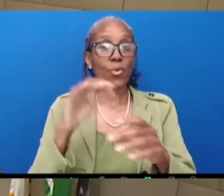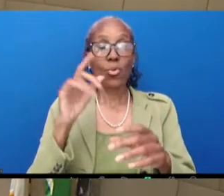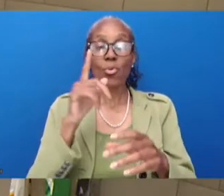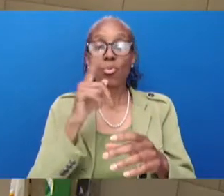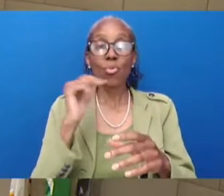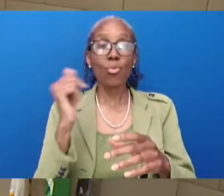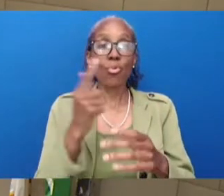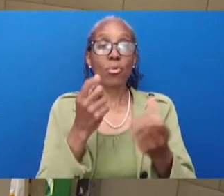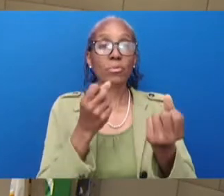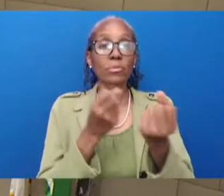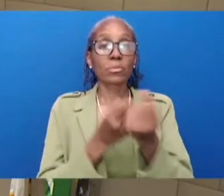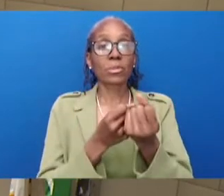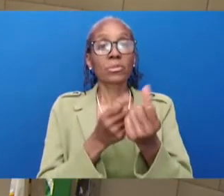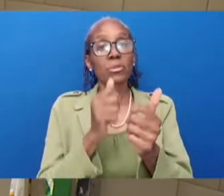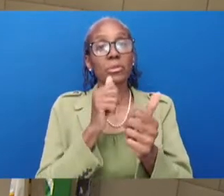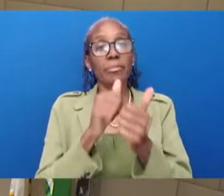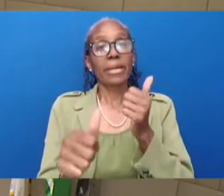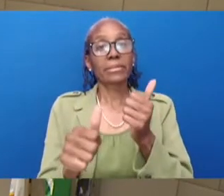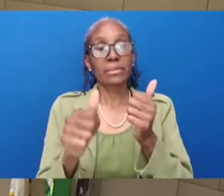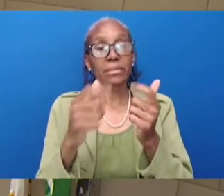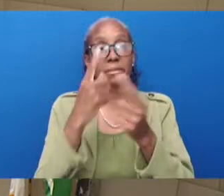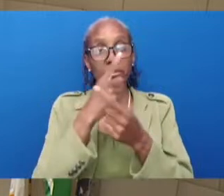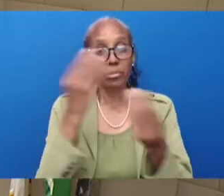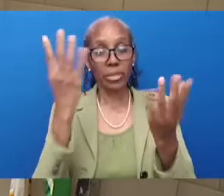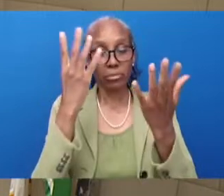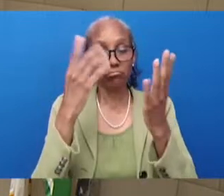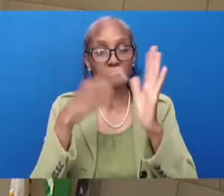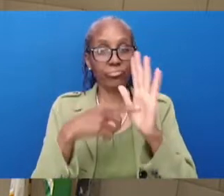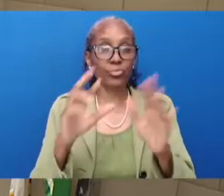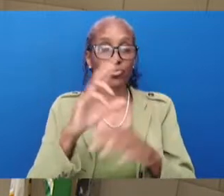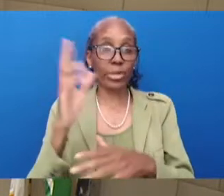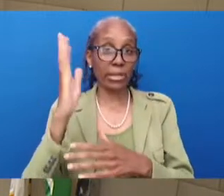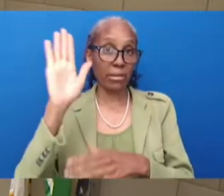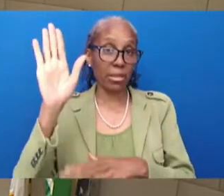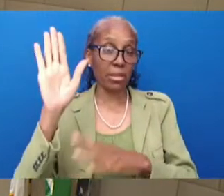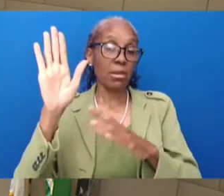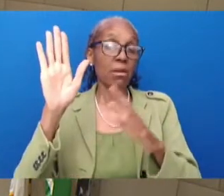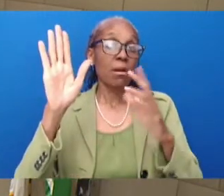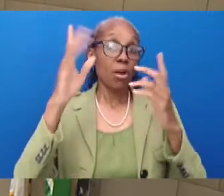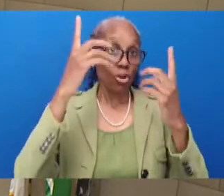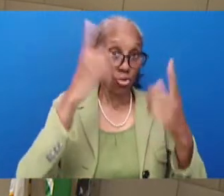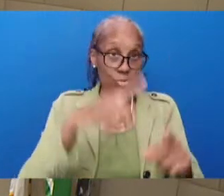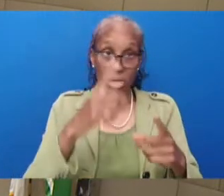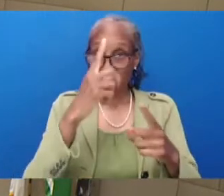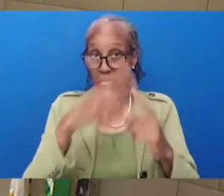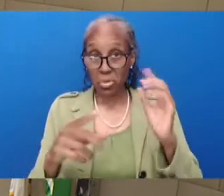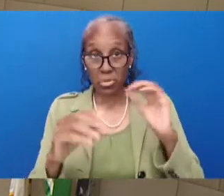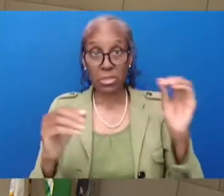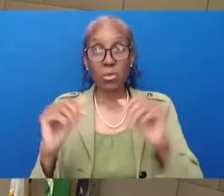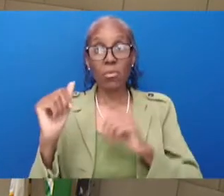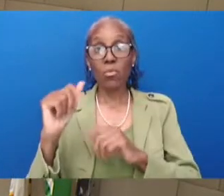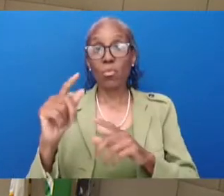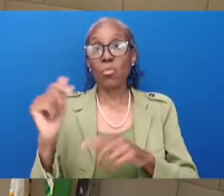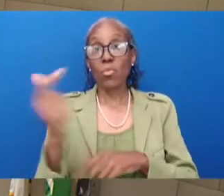YOUR COMMENTS, WE'LL TAKE A VOTE. ALL OF THOSE IN FAVOR OF PASSING THE PROCLAMATION, PLEASE RAISE